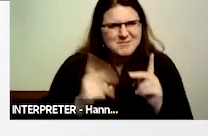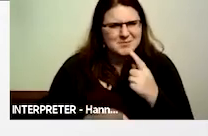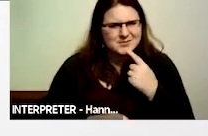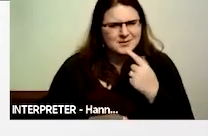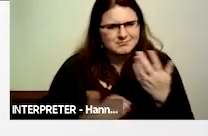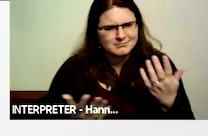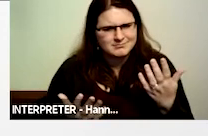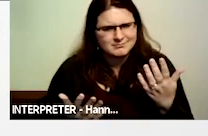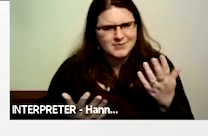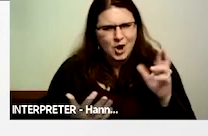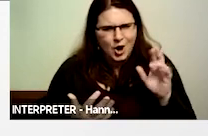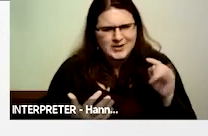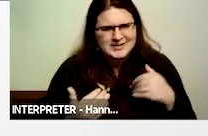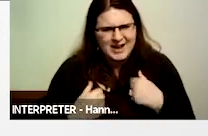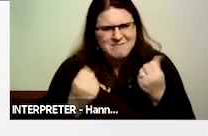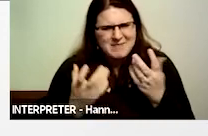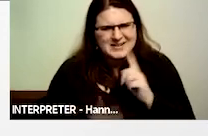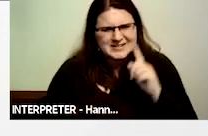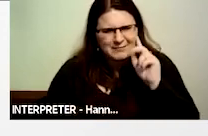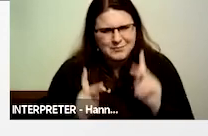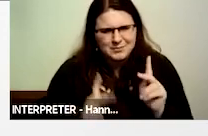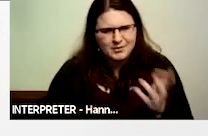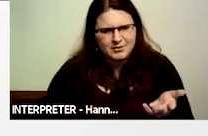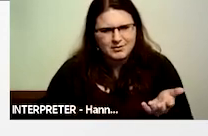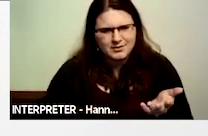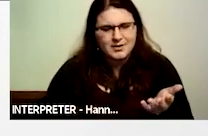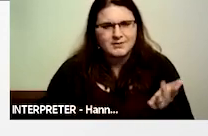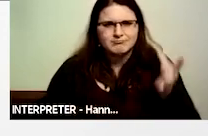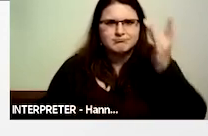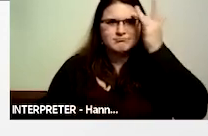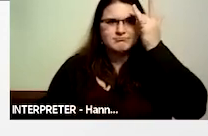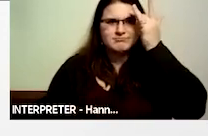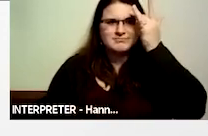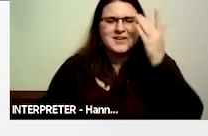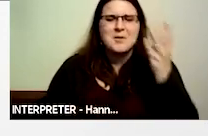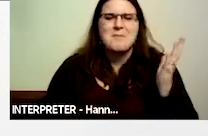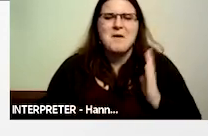Very well. Did you and that has since become known as iPods for the Deaf. I think as what